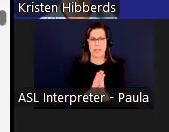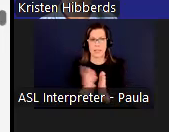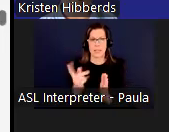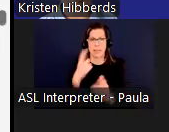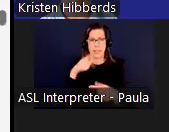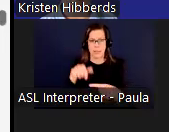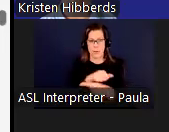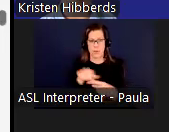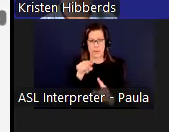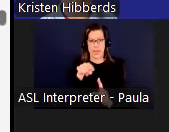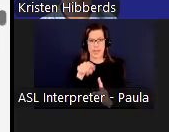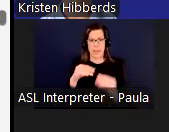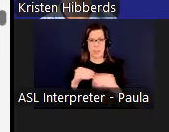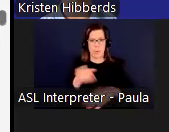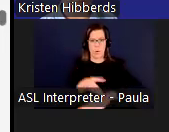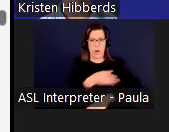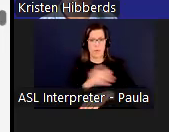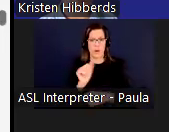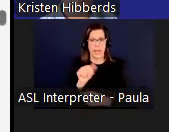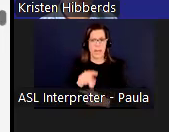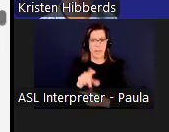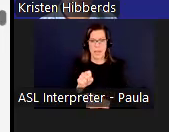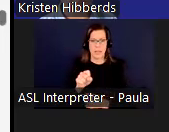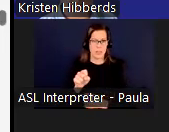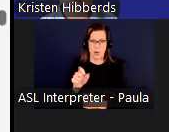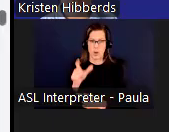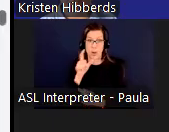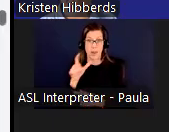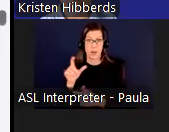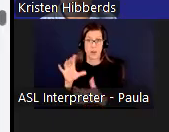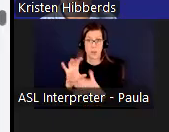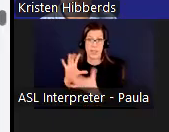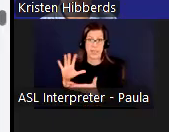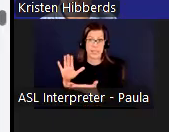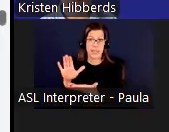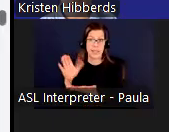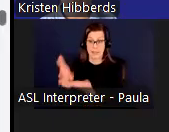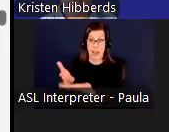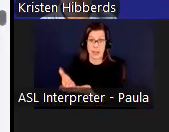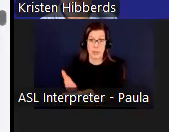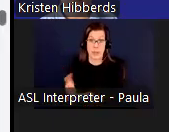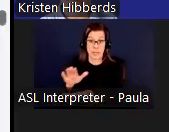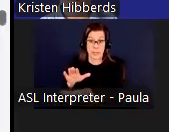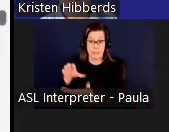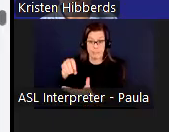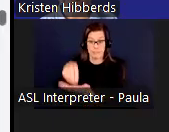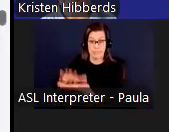in for training for APS or whoever's releasing these documents. But I think again, it does disservice to the public who